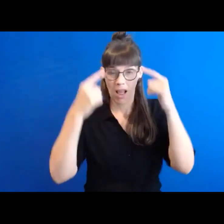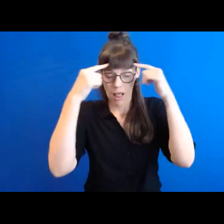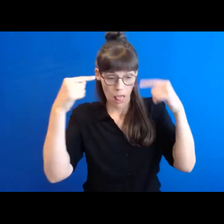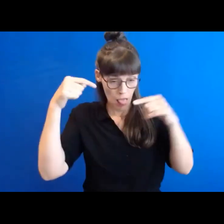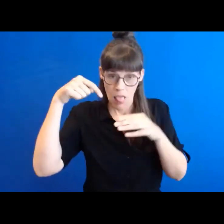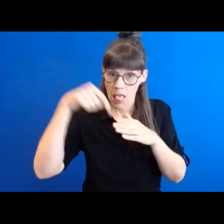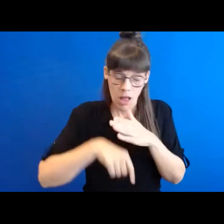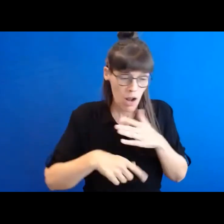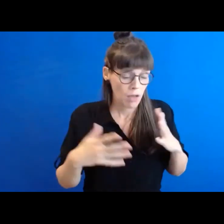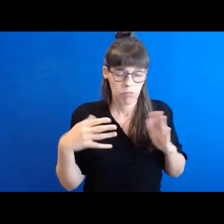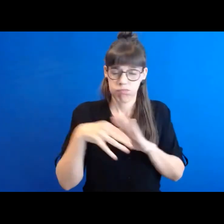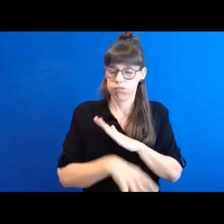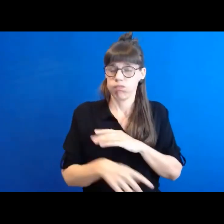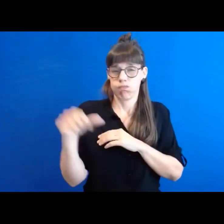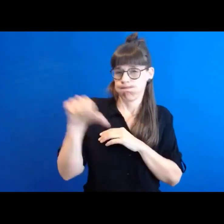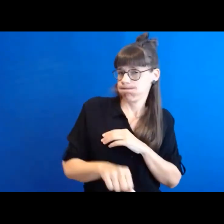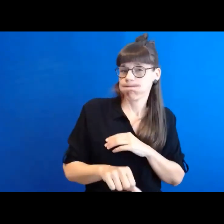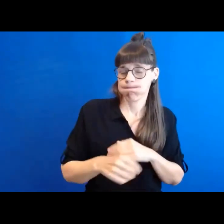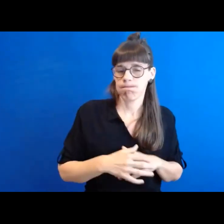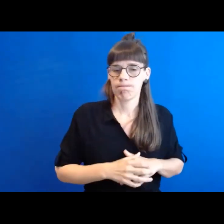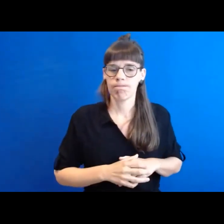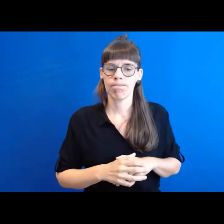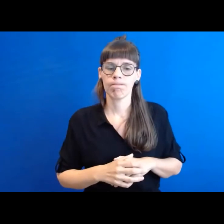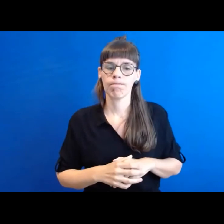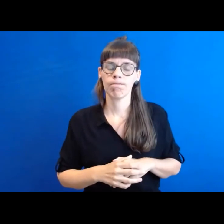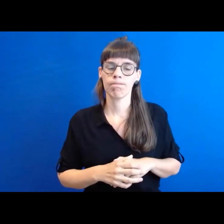they increased anxiety and depression levels.